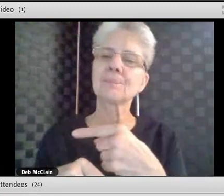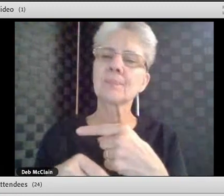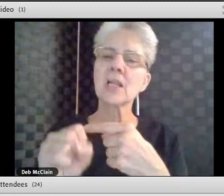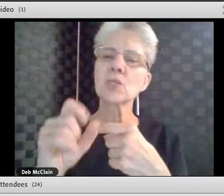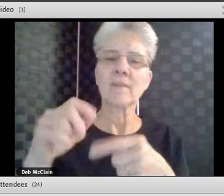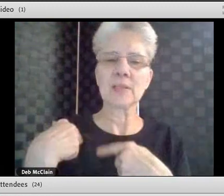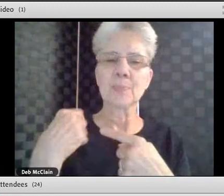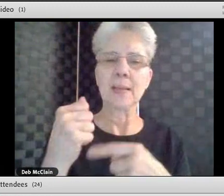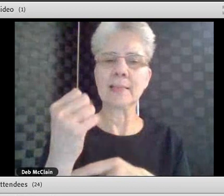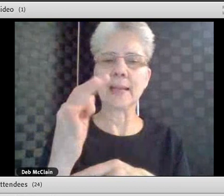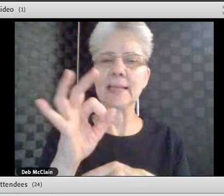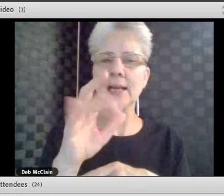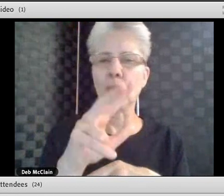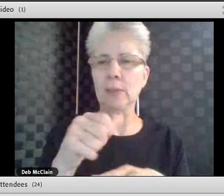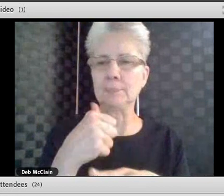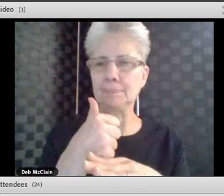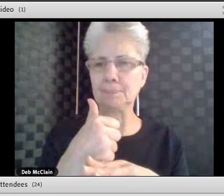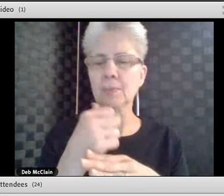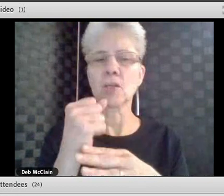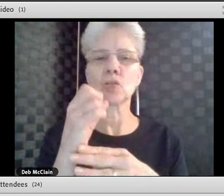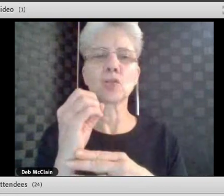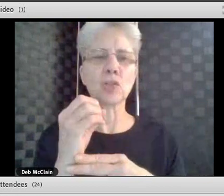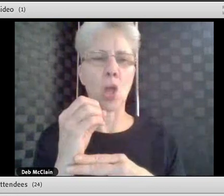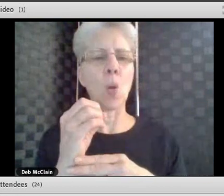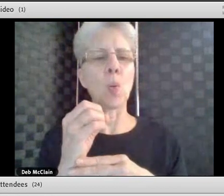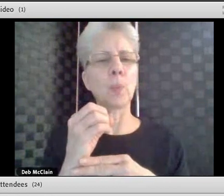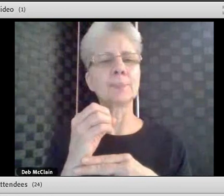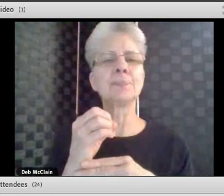So of course, SWFLN has been around since 1993,